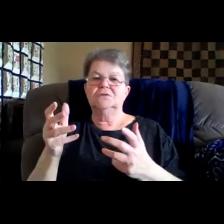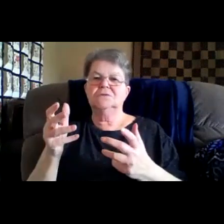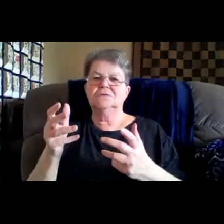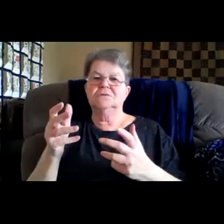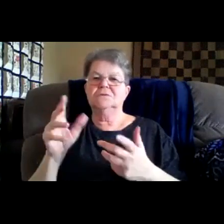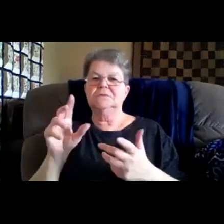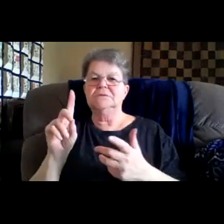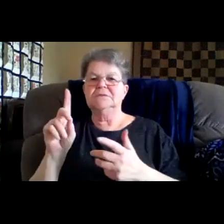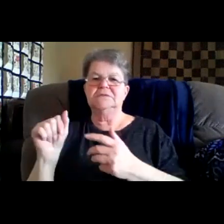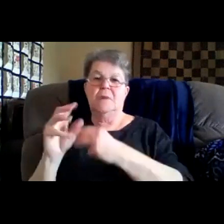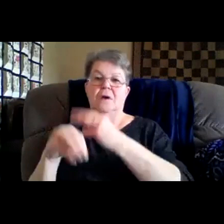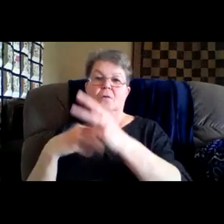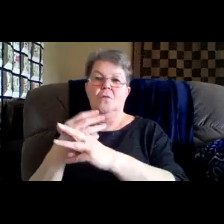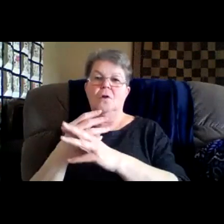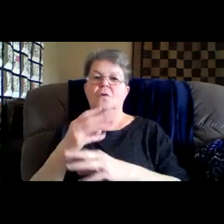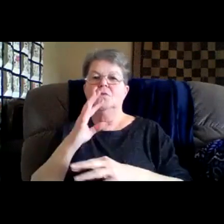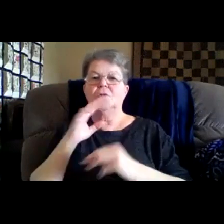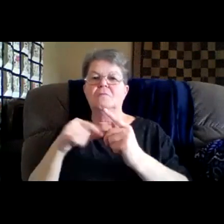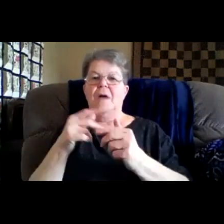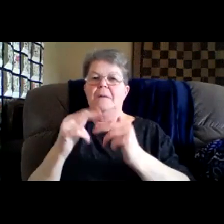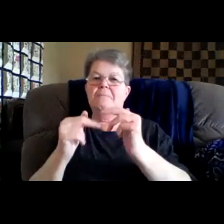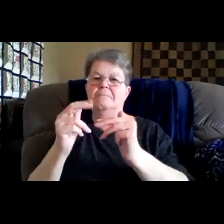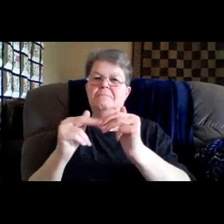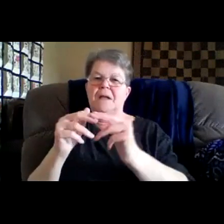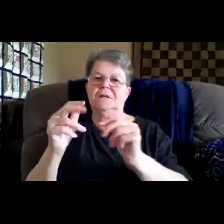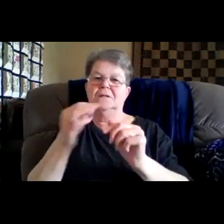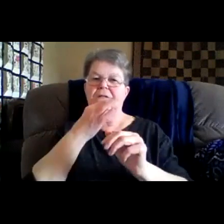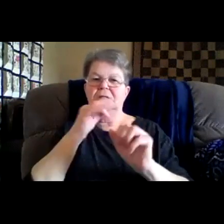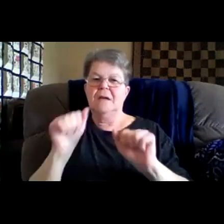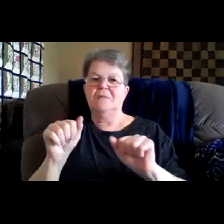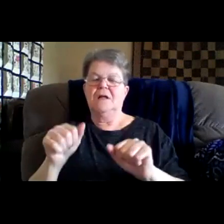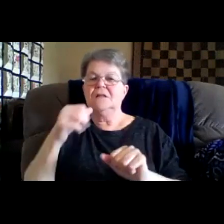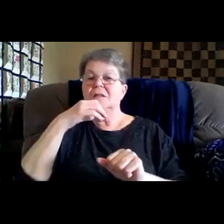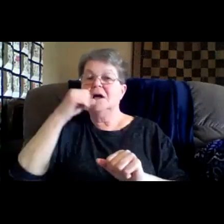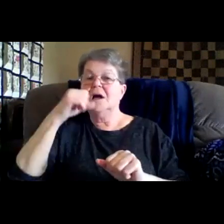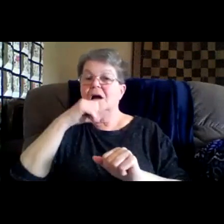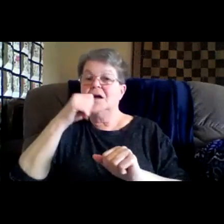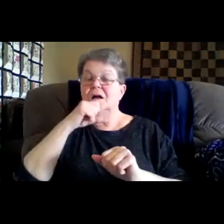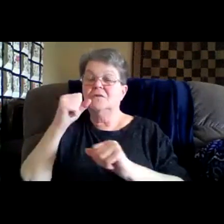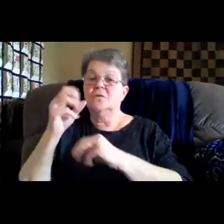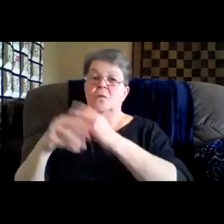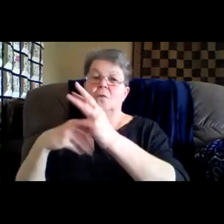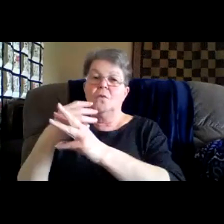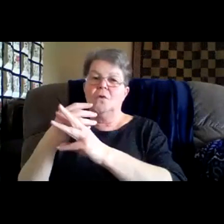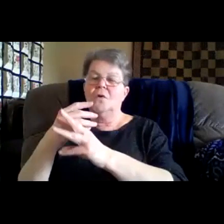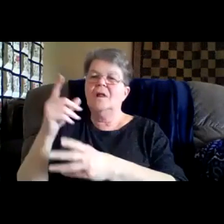we frequently talk about building capacity, and in the elder kind of justice world, we talk about diminishing capacity.